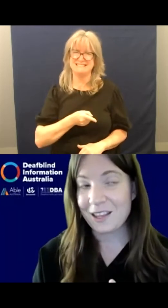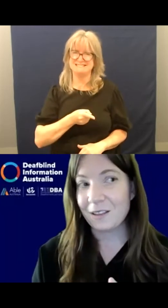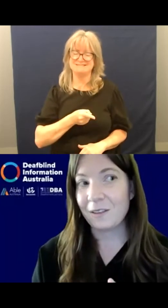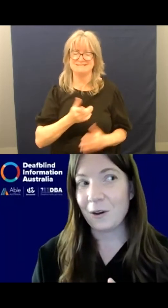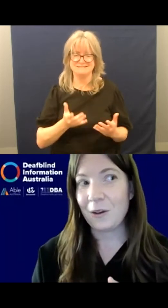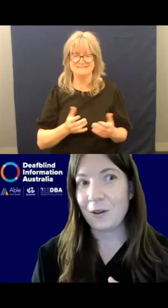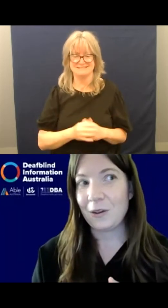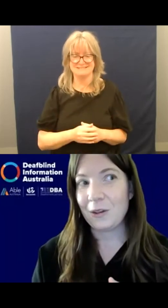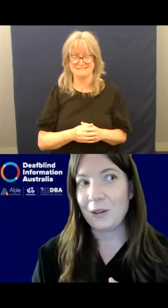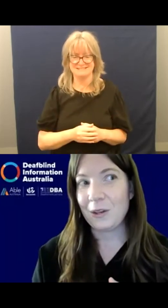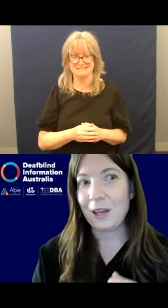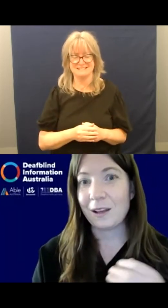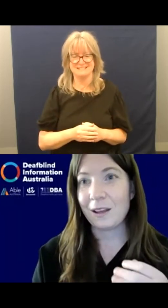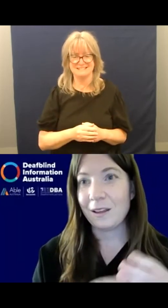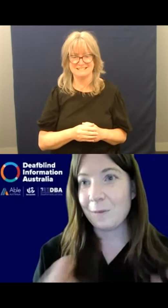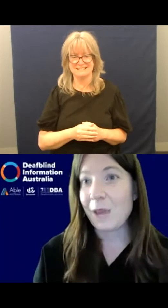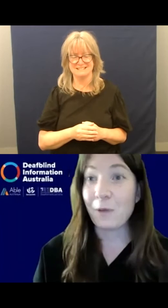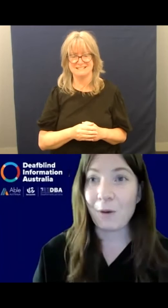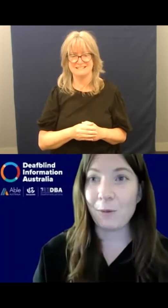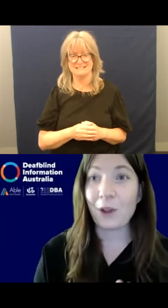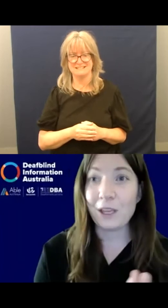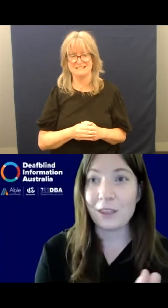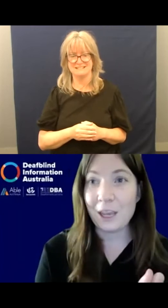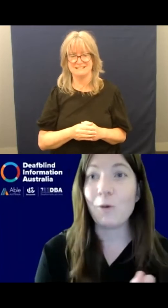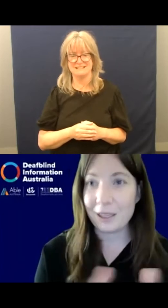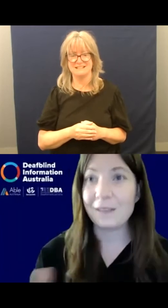So the people that we work with, it will be the same.